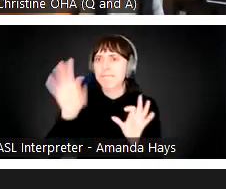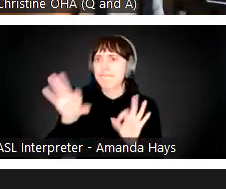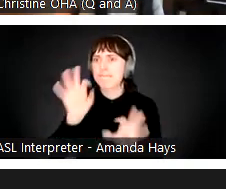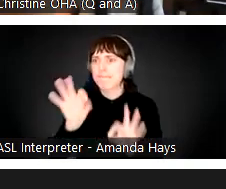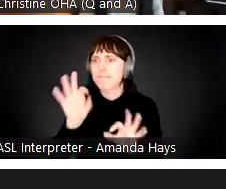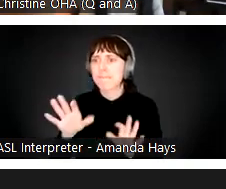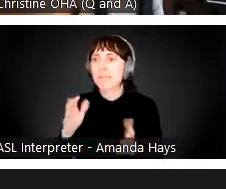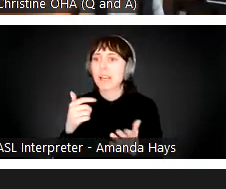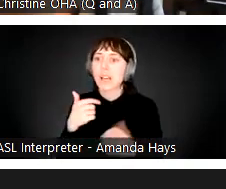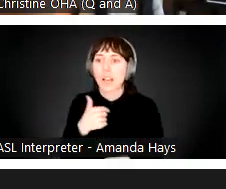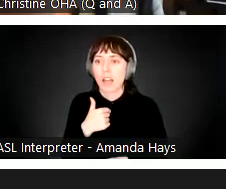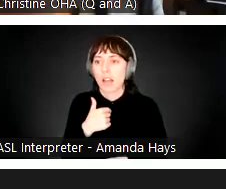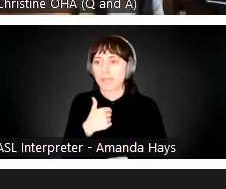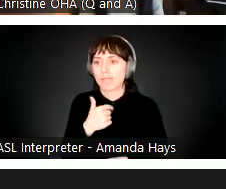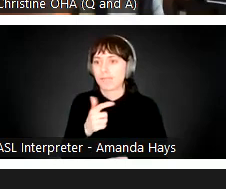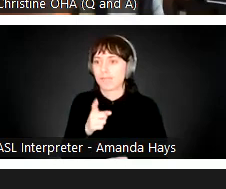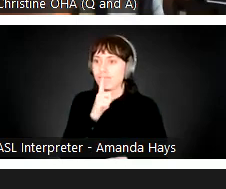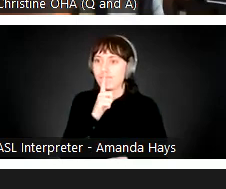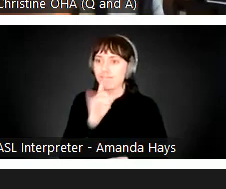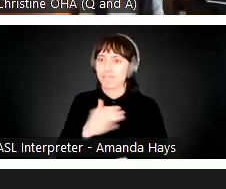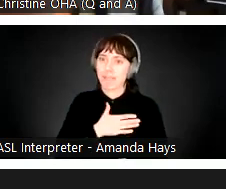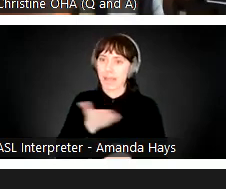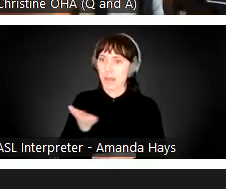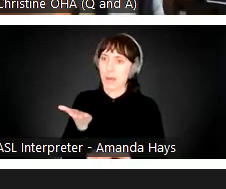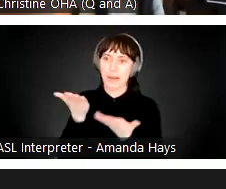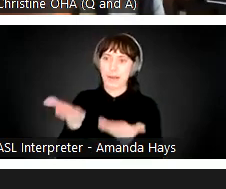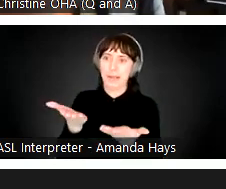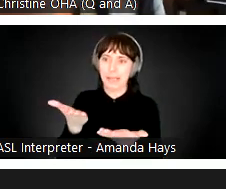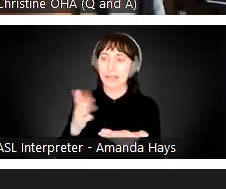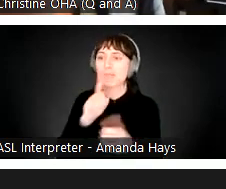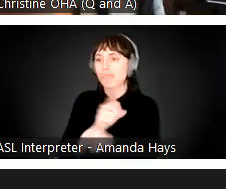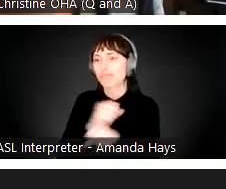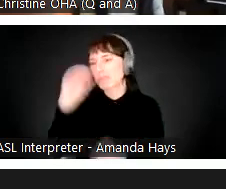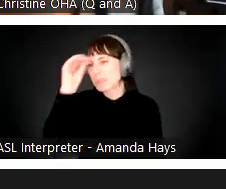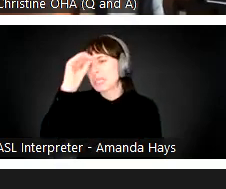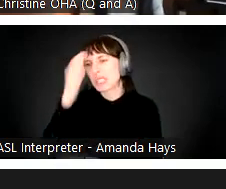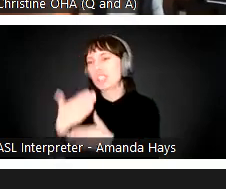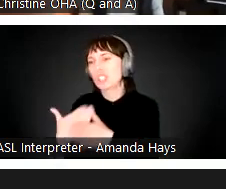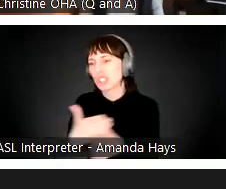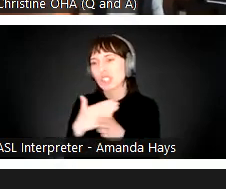I'm not saying that because it's what is recommended, I'm saying that really as an opinion, right?